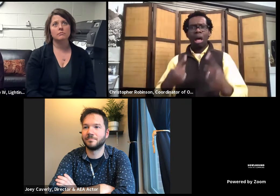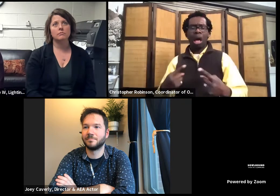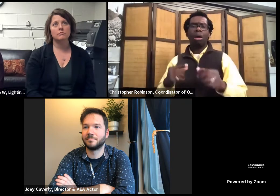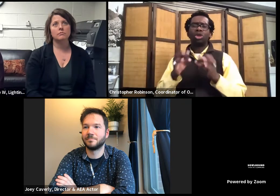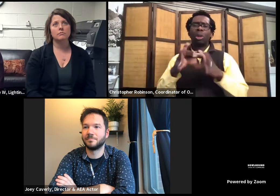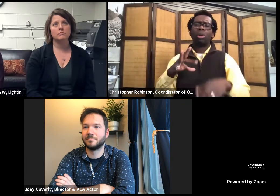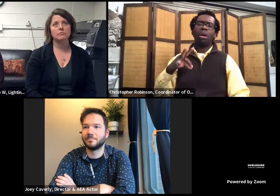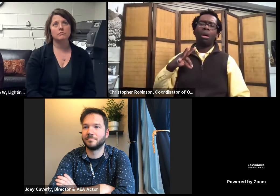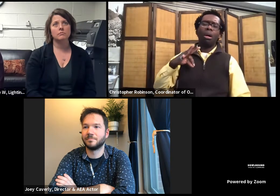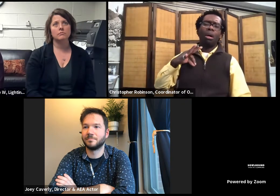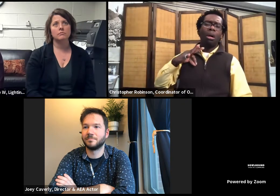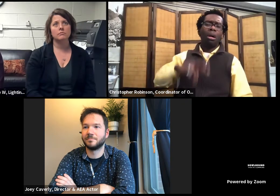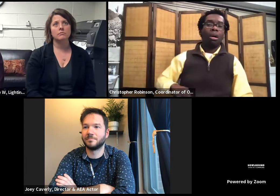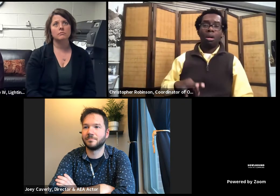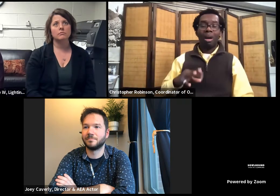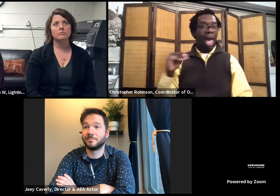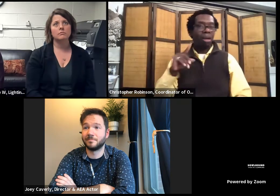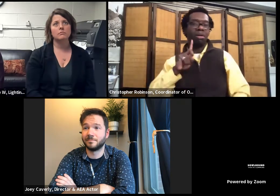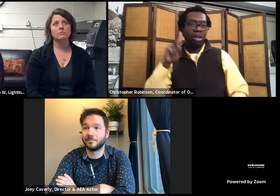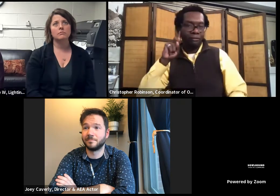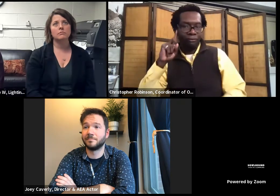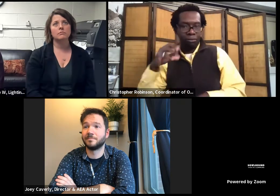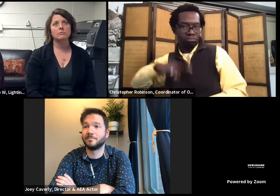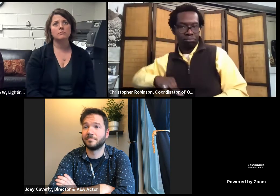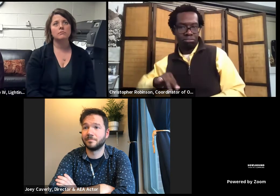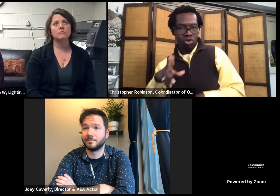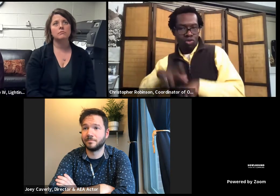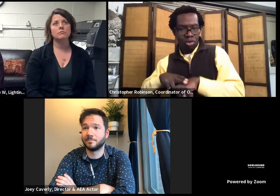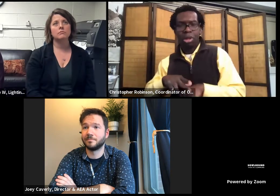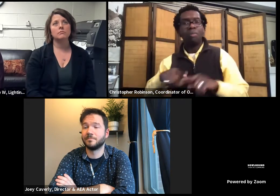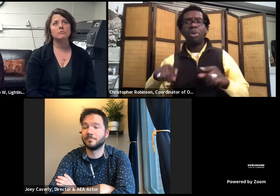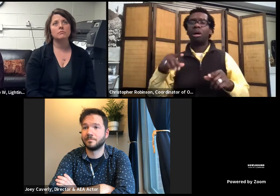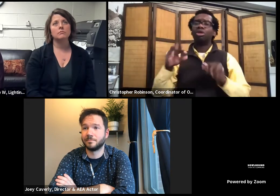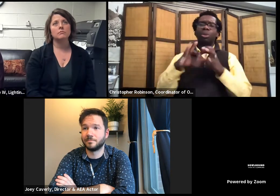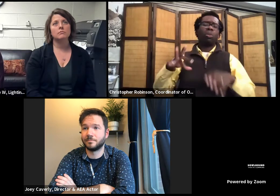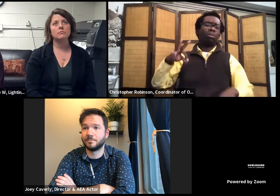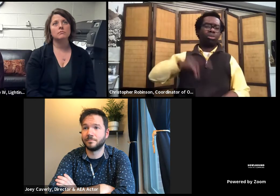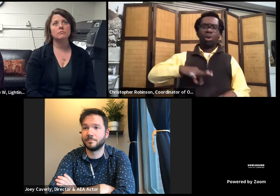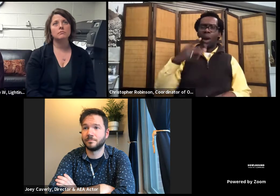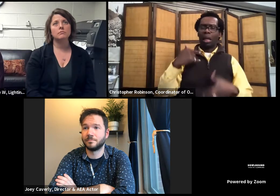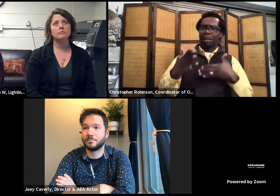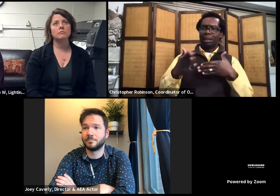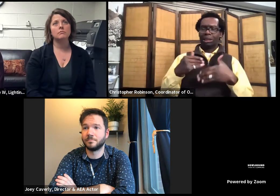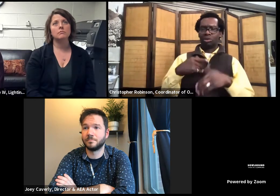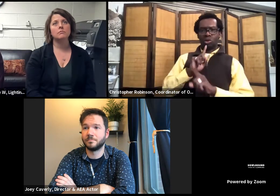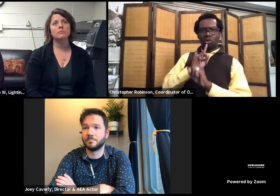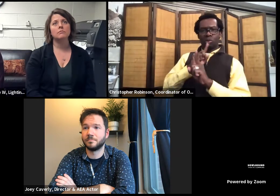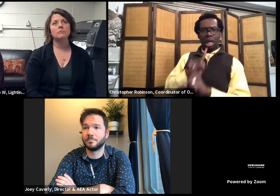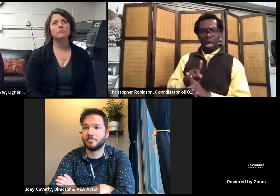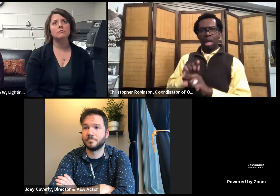And you get responses so quickly and they fill up those. You know, the deaf people benefit, and the interpreters love it too